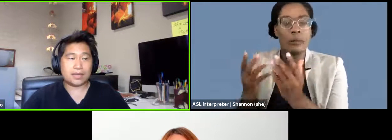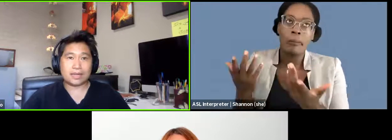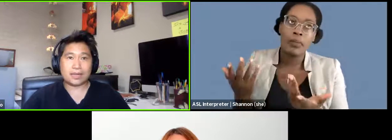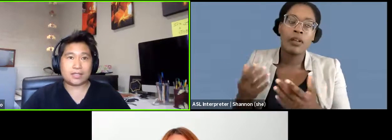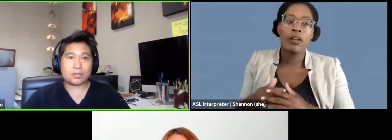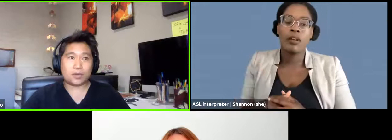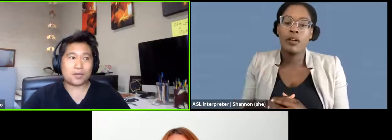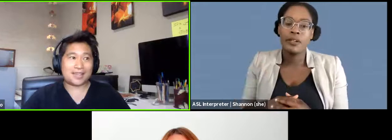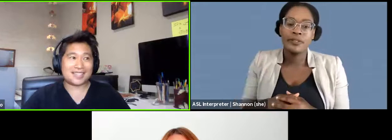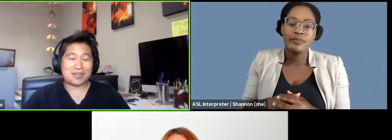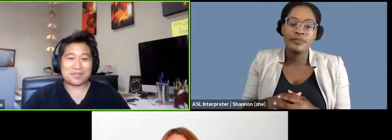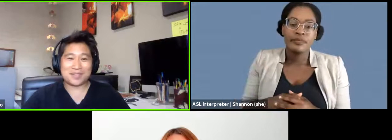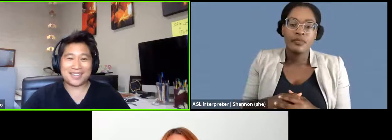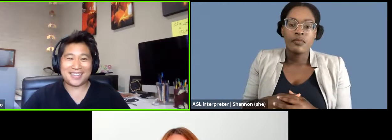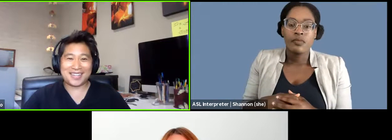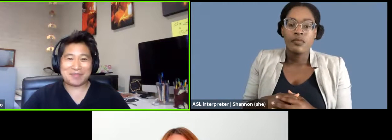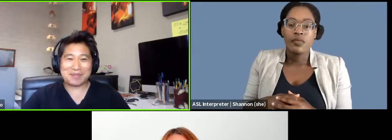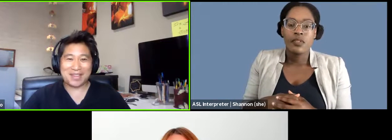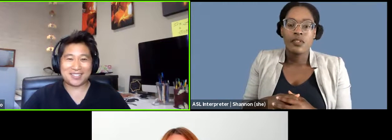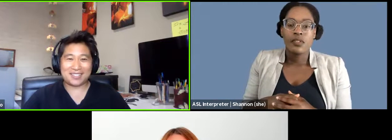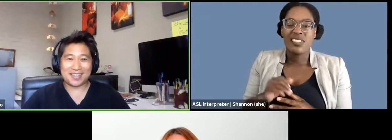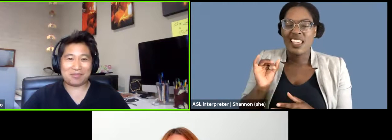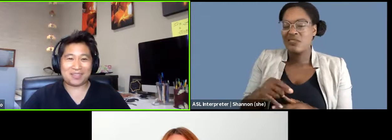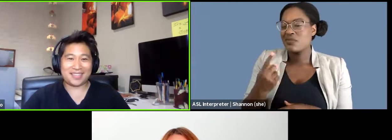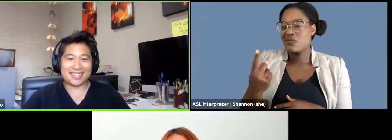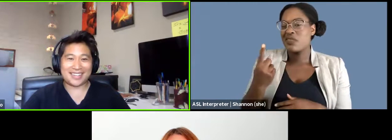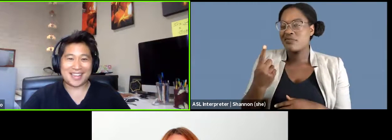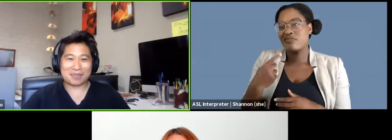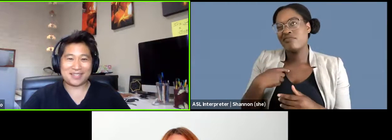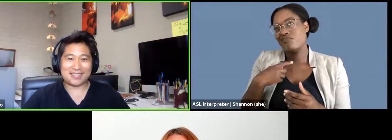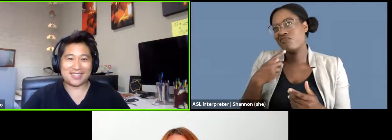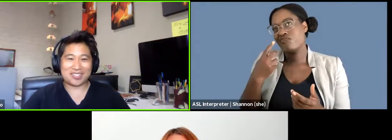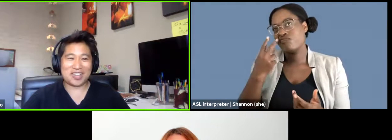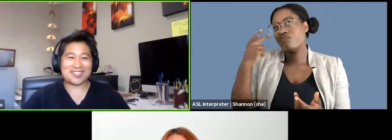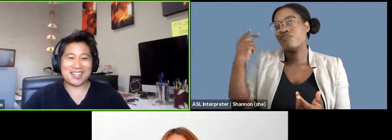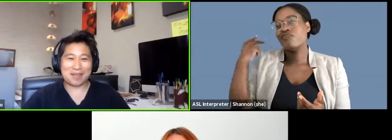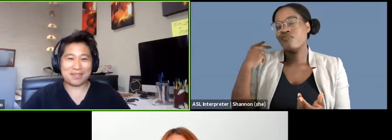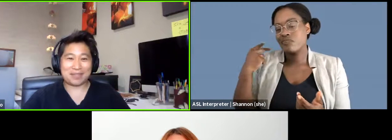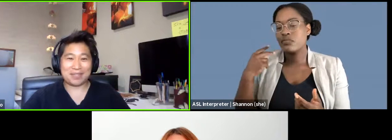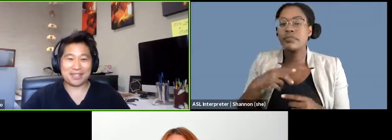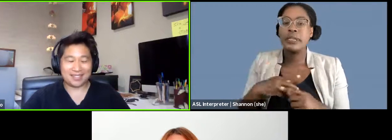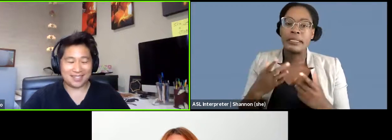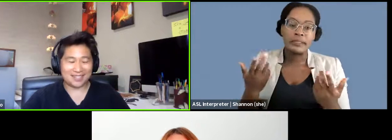Again, it is more because I am impatient and want things to happen and change to happen immediately.